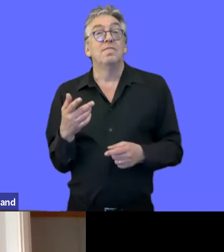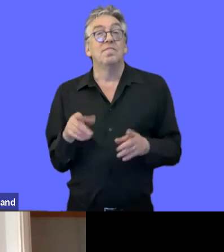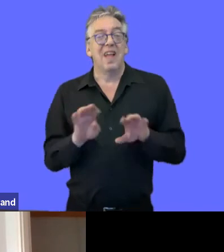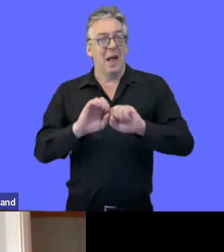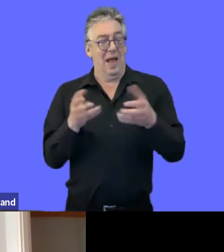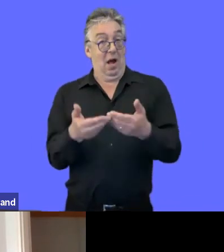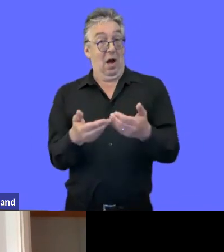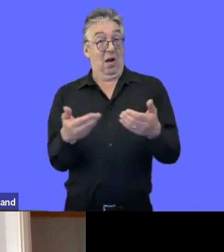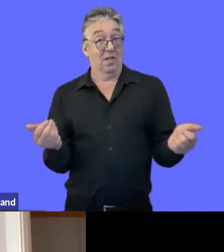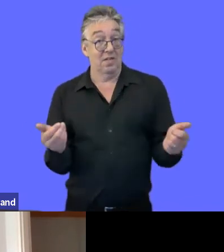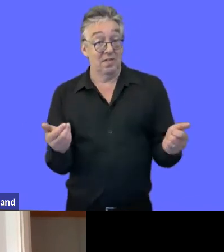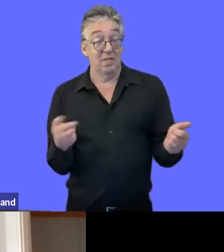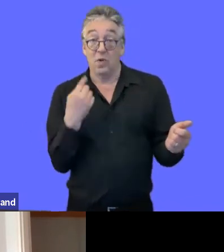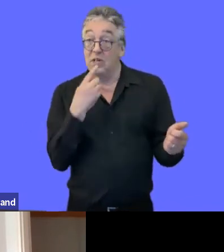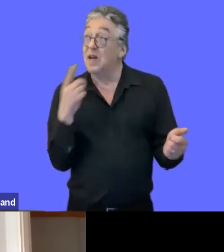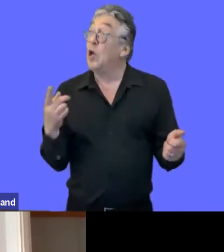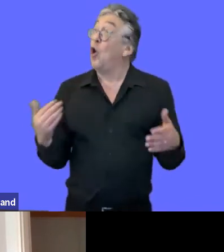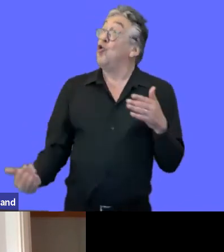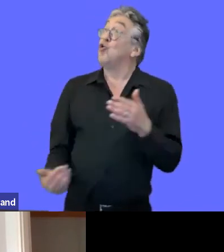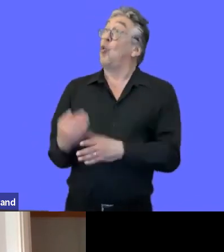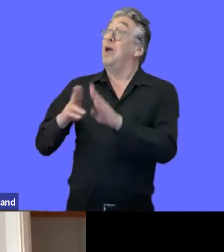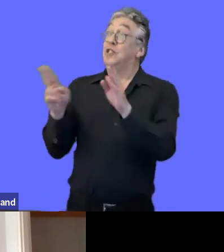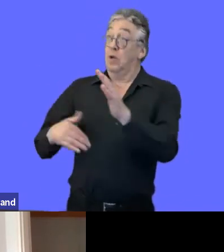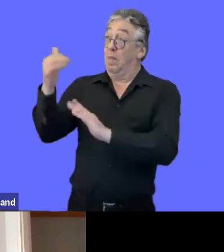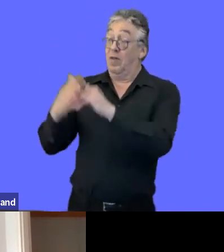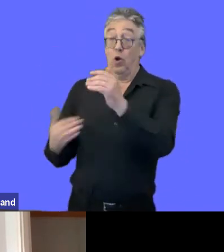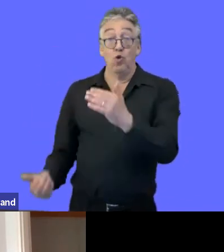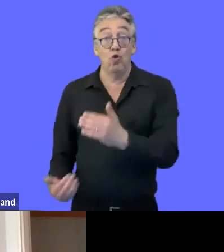We argued that building institutions and the enactment of the amendment